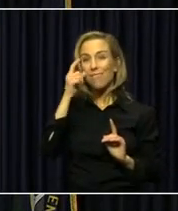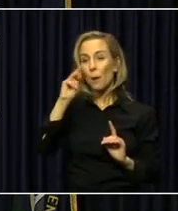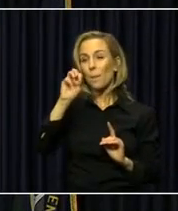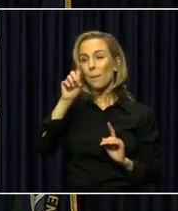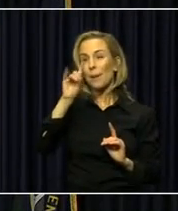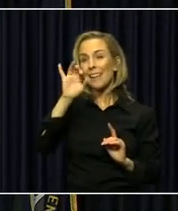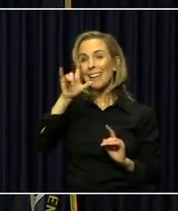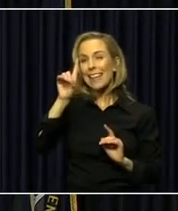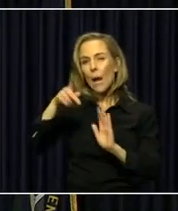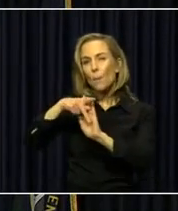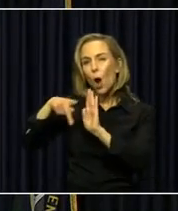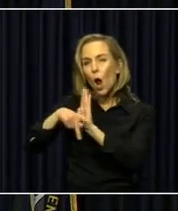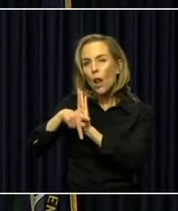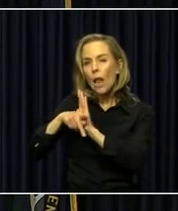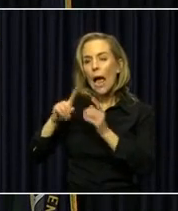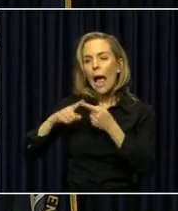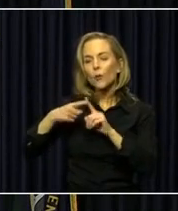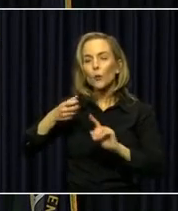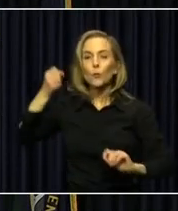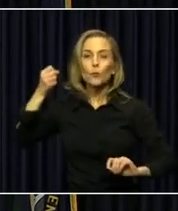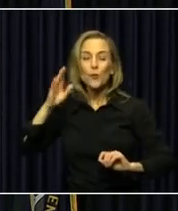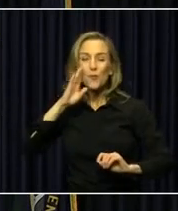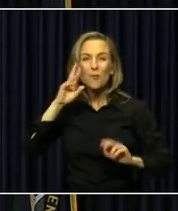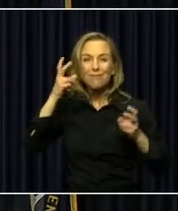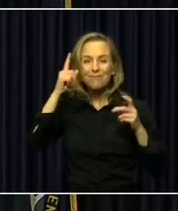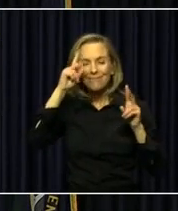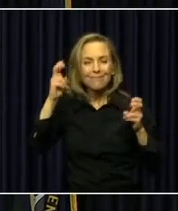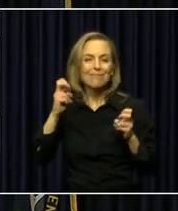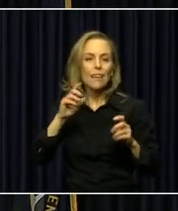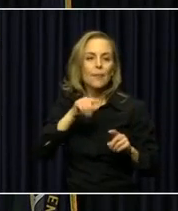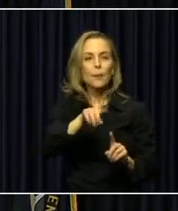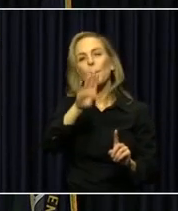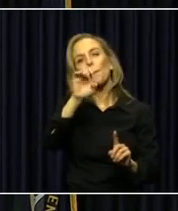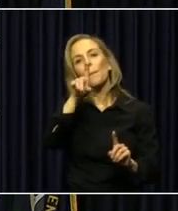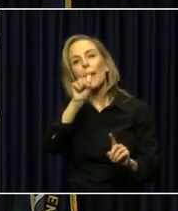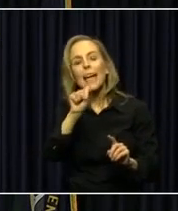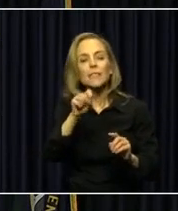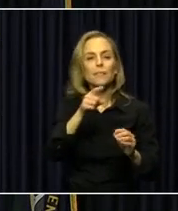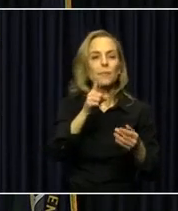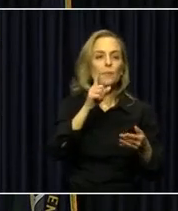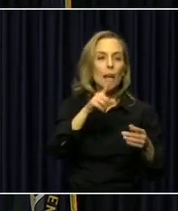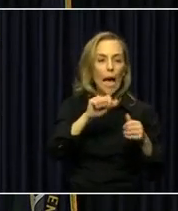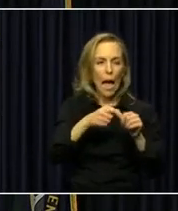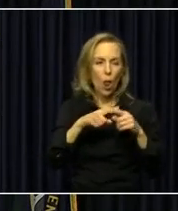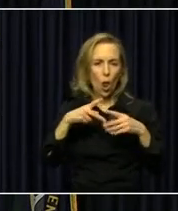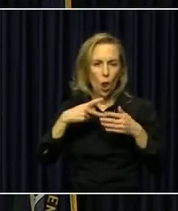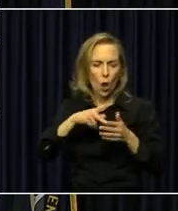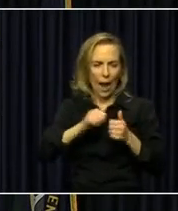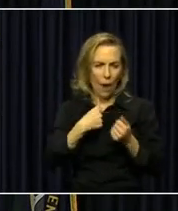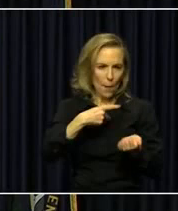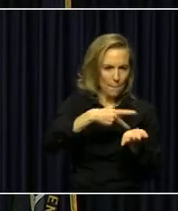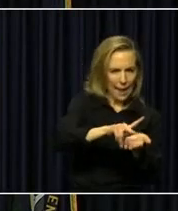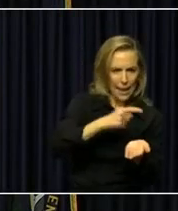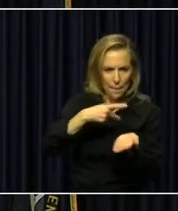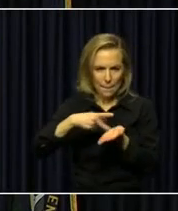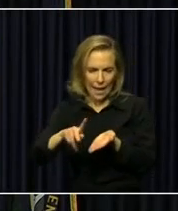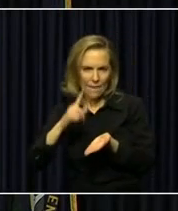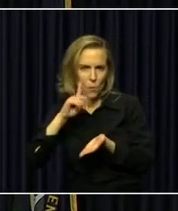NORTON HEALTH CARE OF AGAIN STEPPED UP AND THEY'RE GOING TO STAFF A LINE WITH AN APRN, AN RN